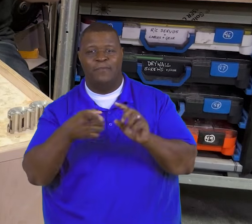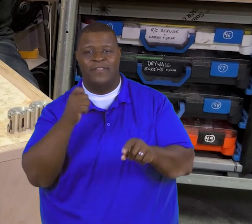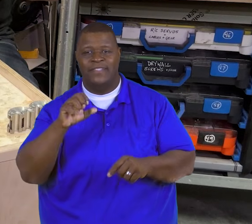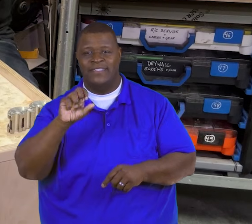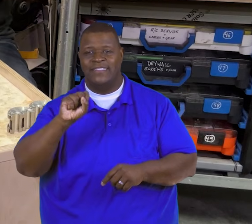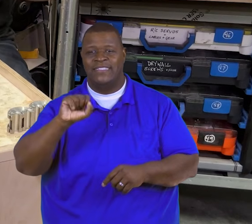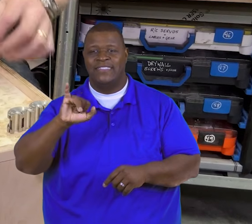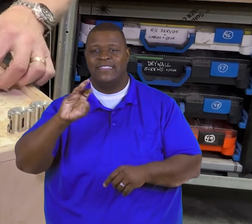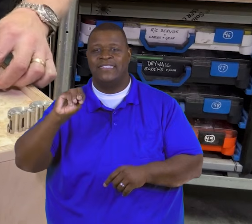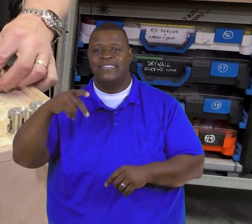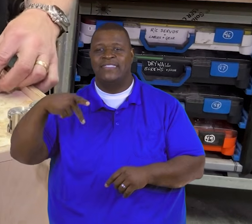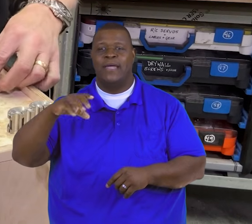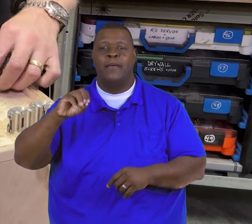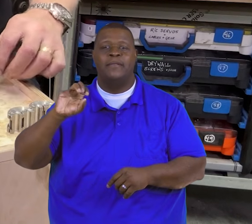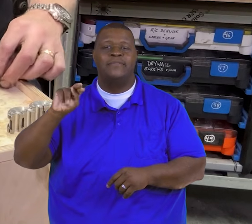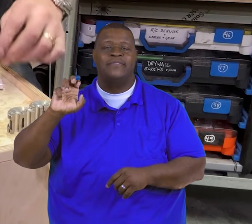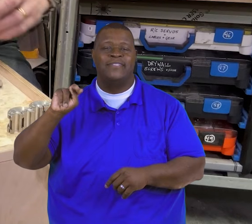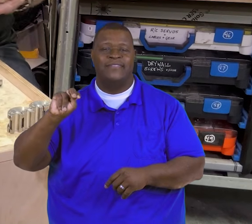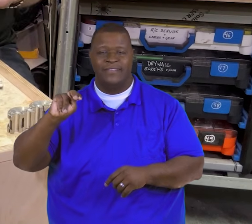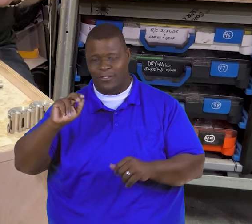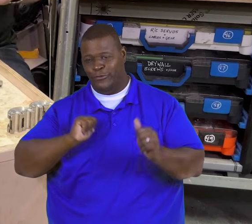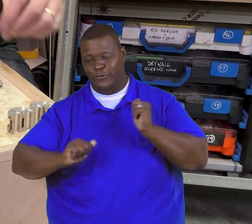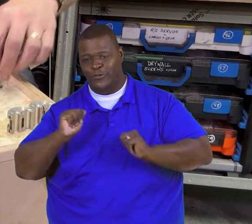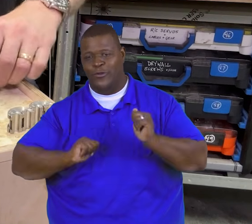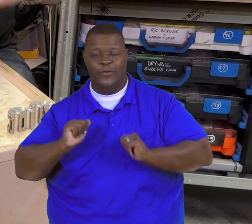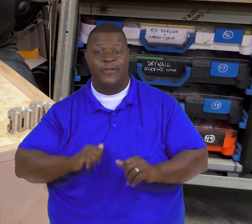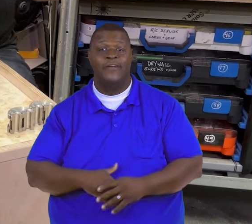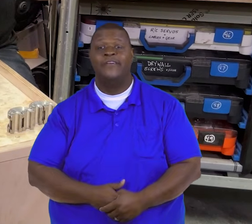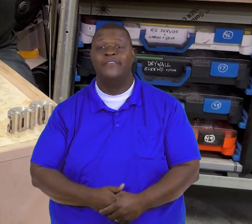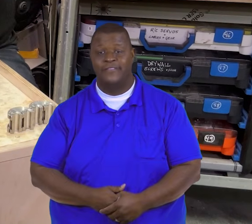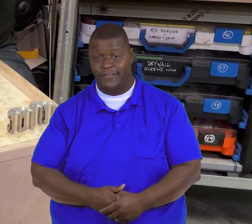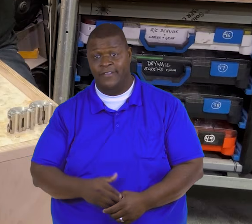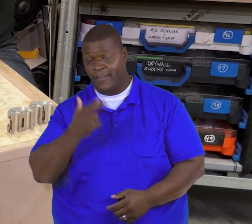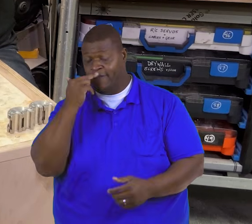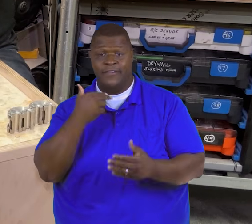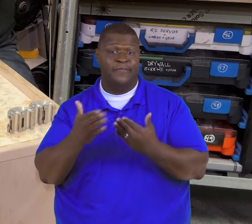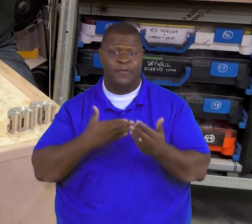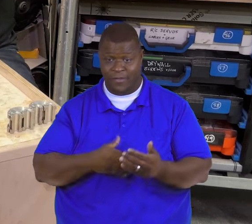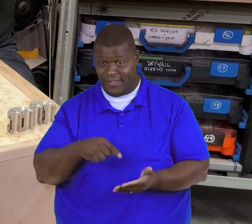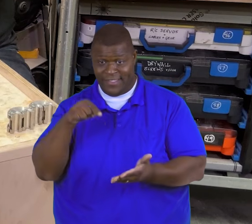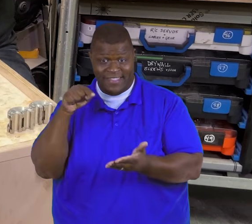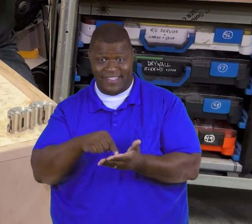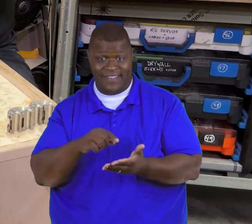I think written by my friend David Silverman. All right, so let's see here, this is F.